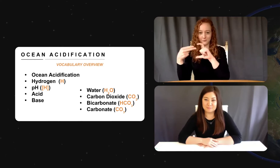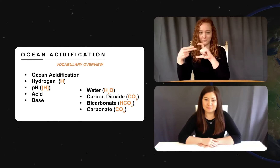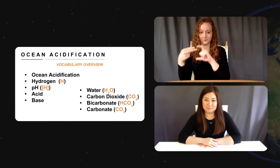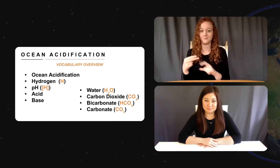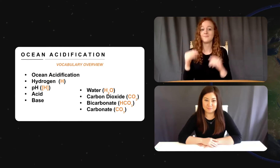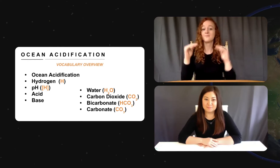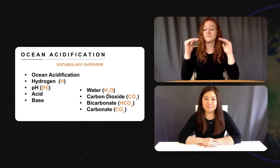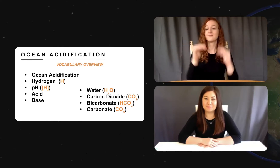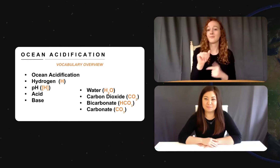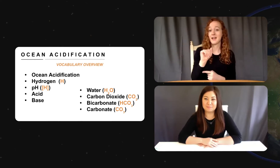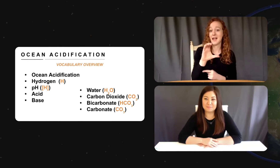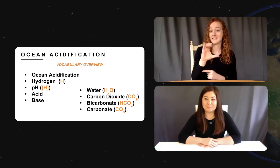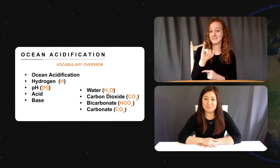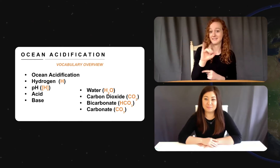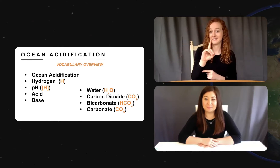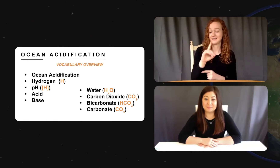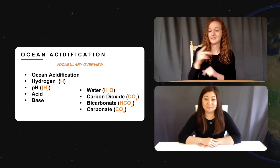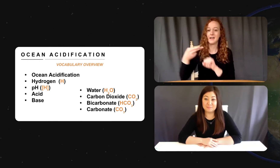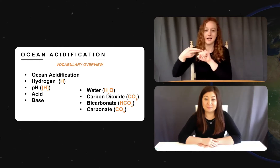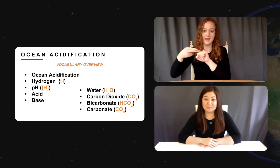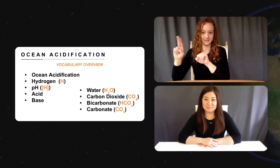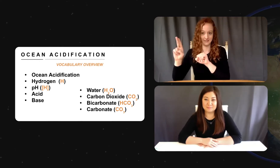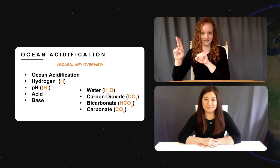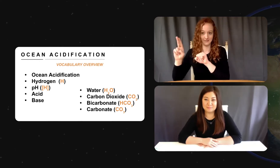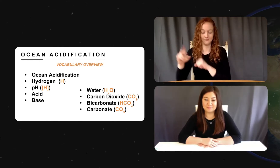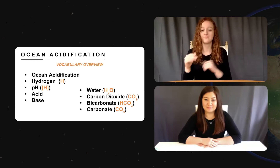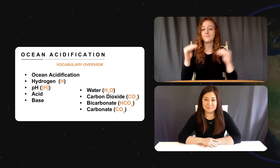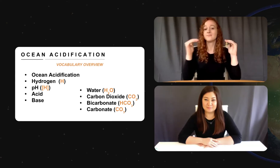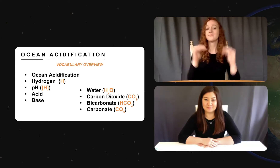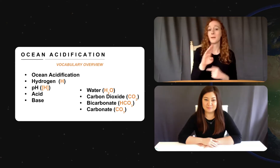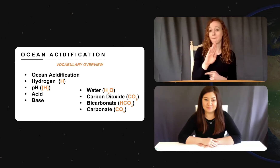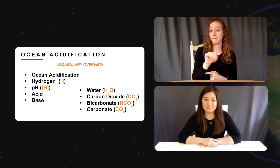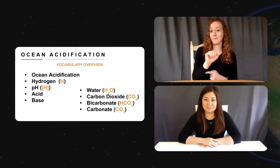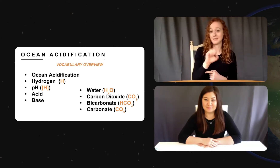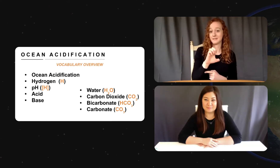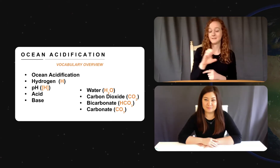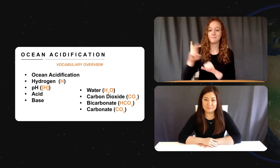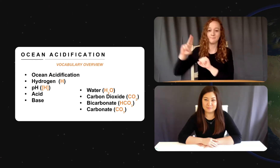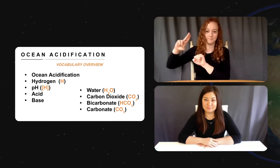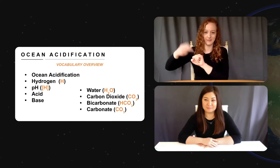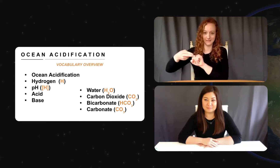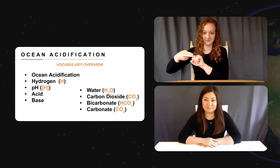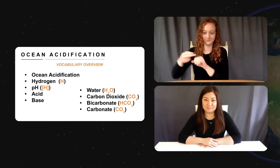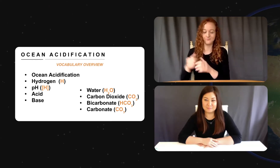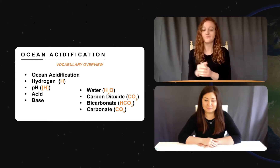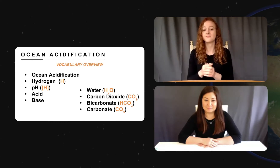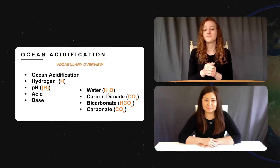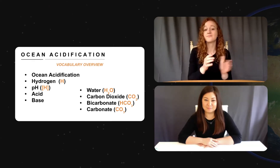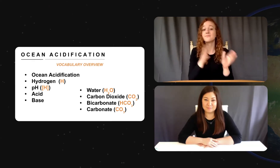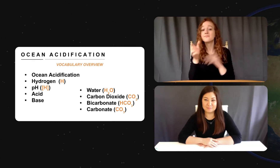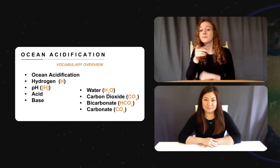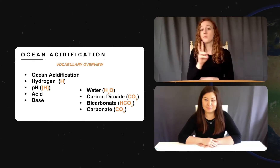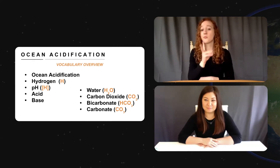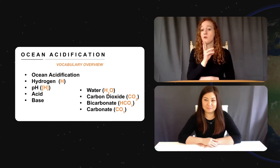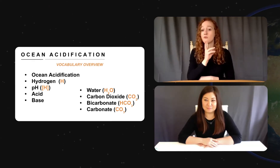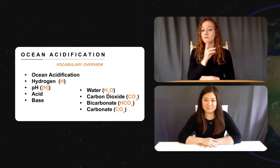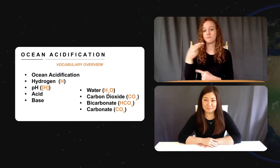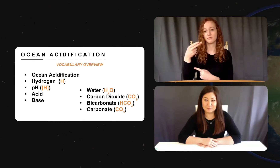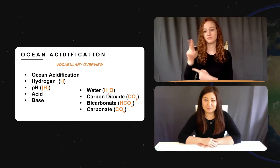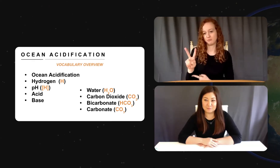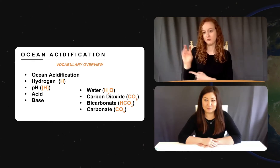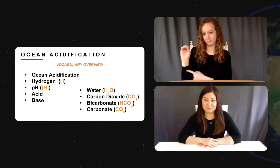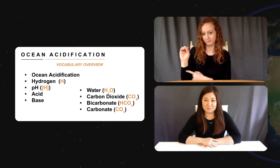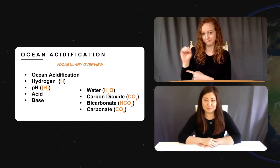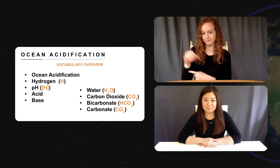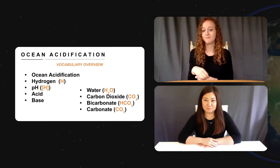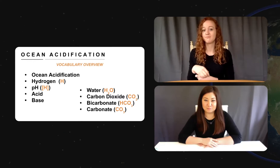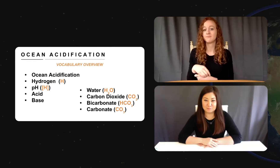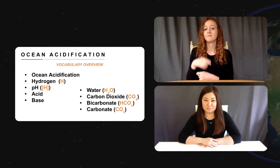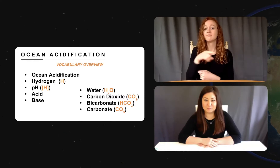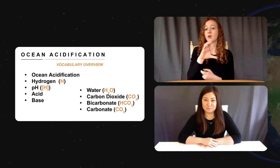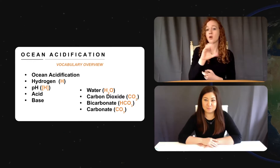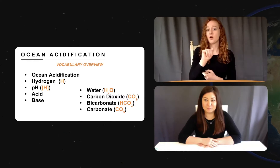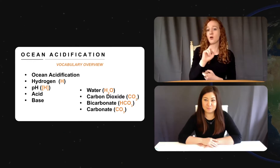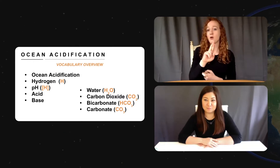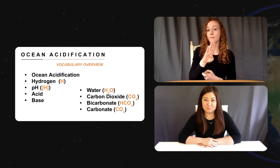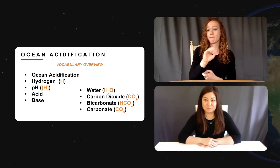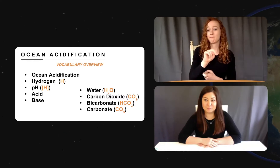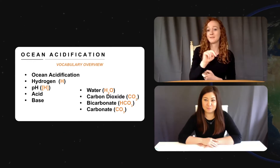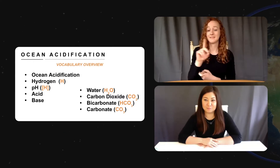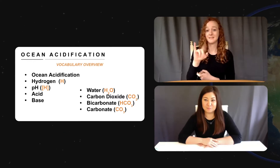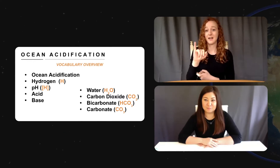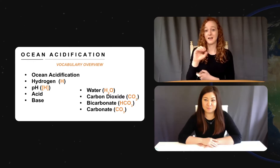[On screen.]